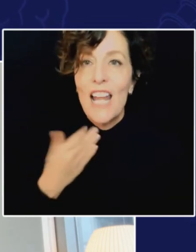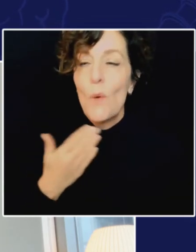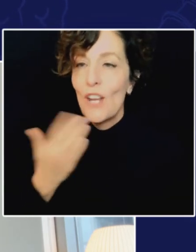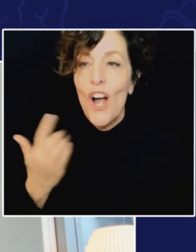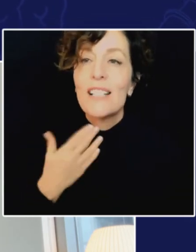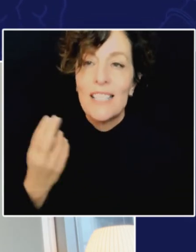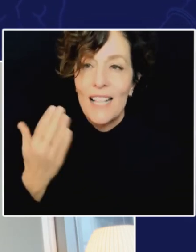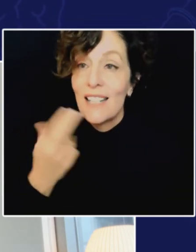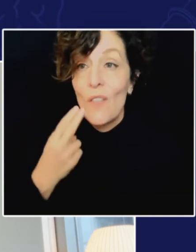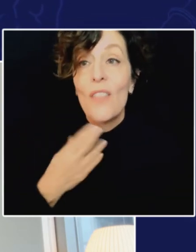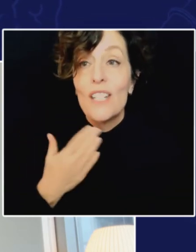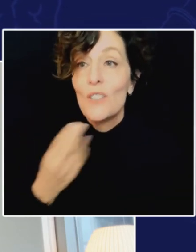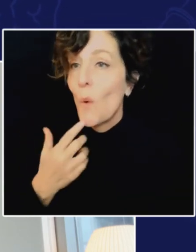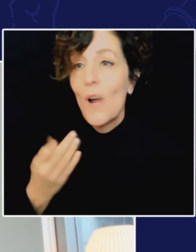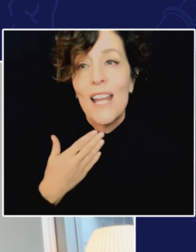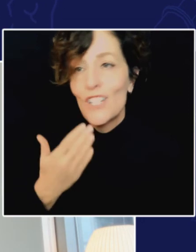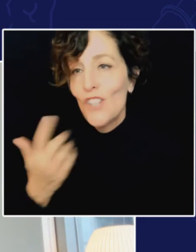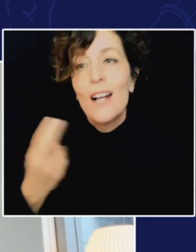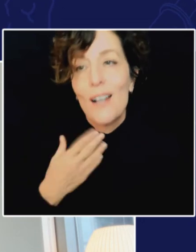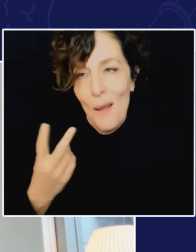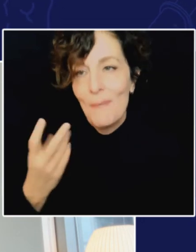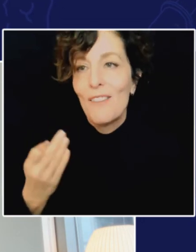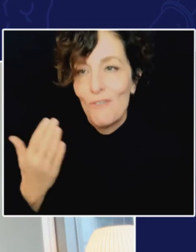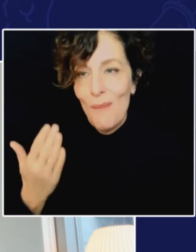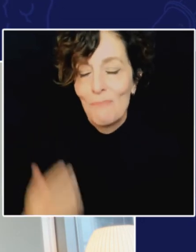this ties together, so this is where all of this is coming from.